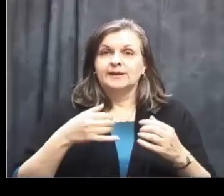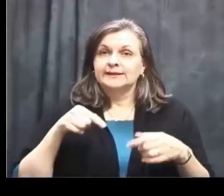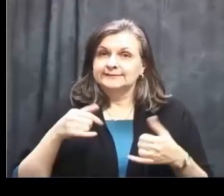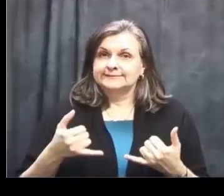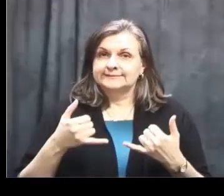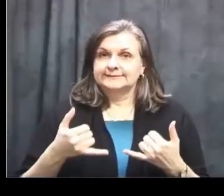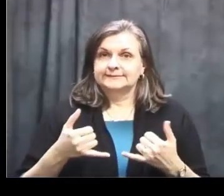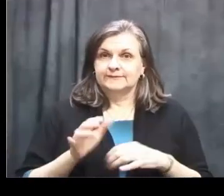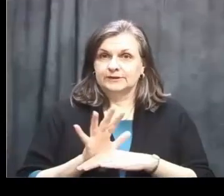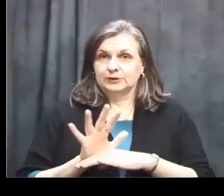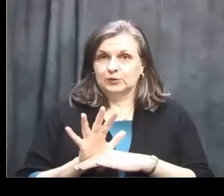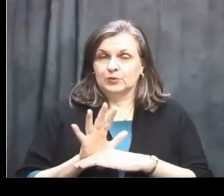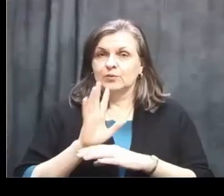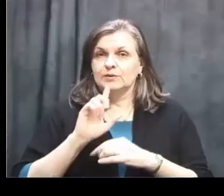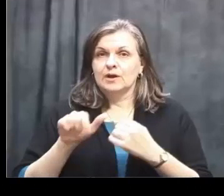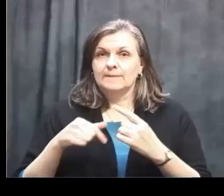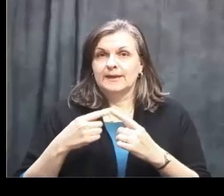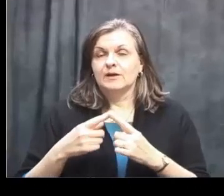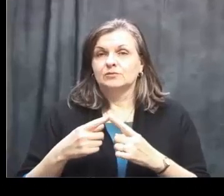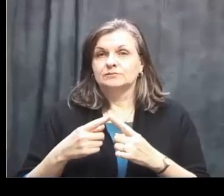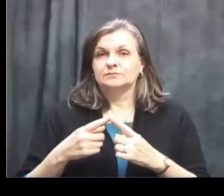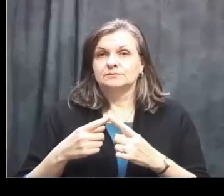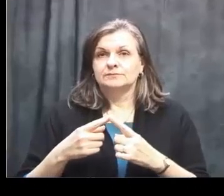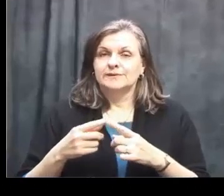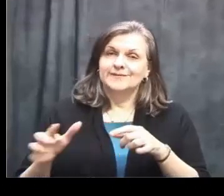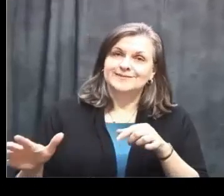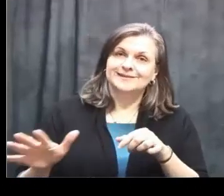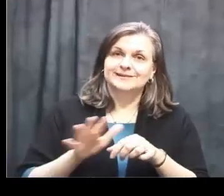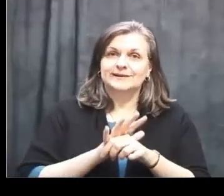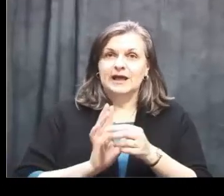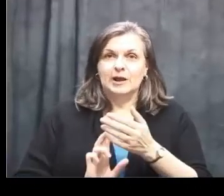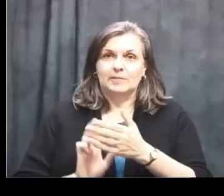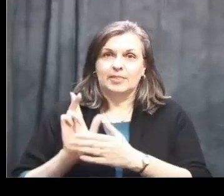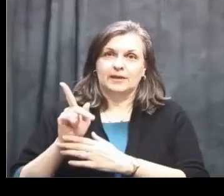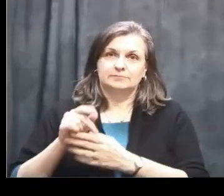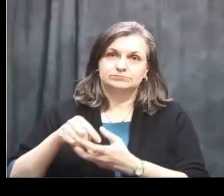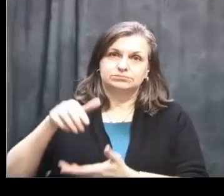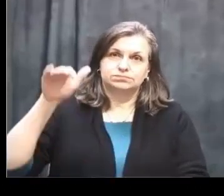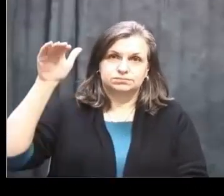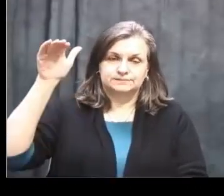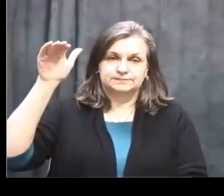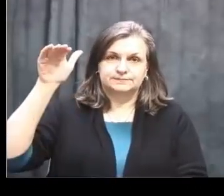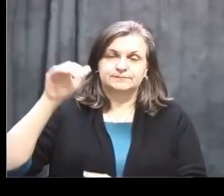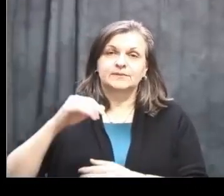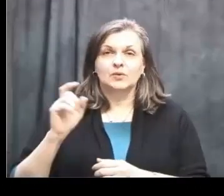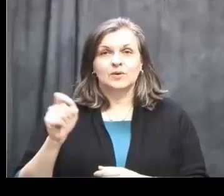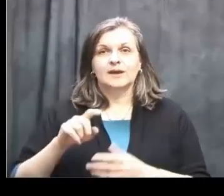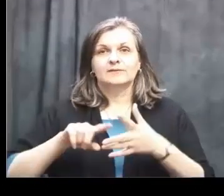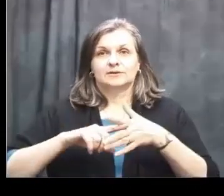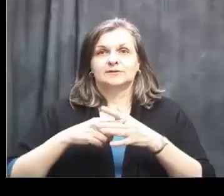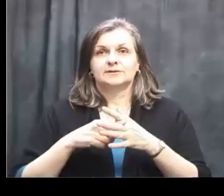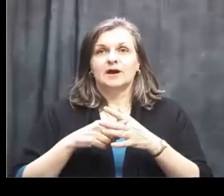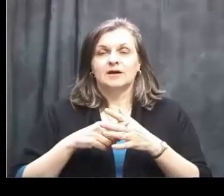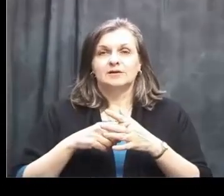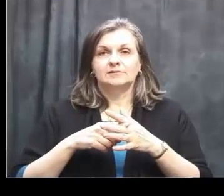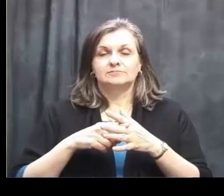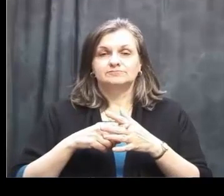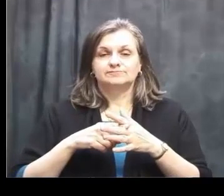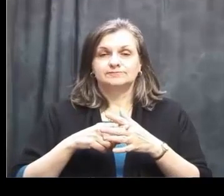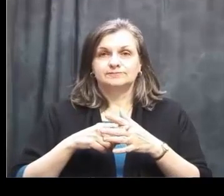what we wanna do in this section is actually to think more about the entire plant now we have to start